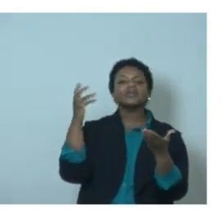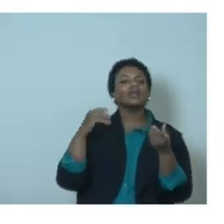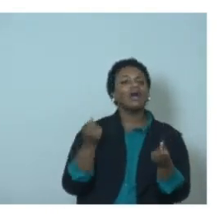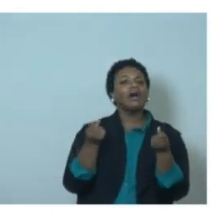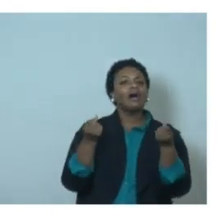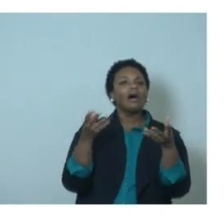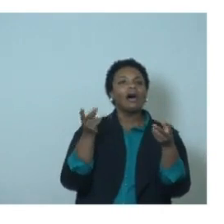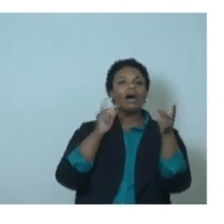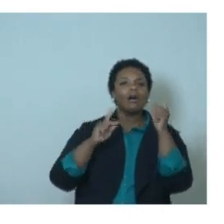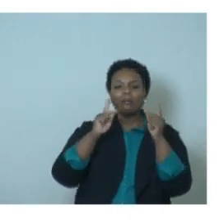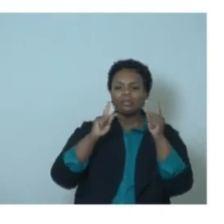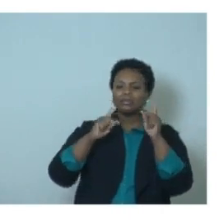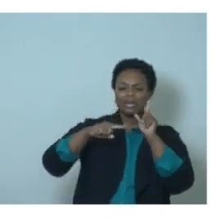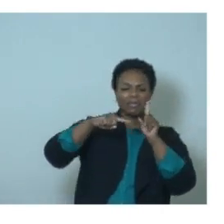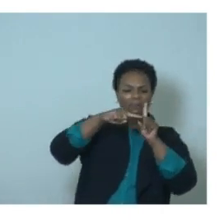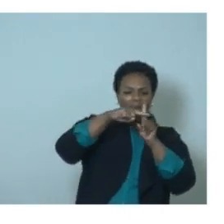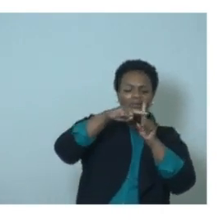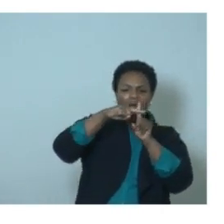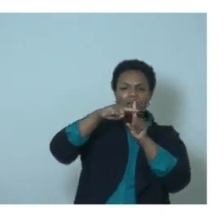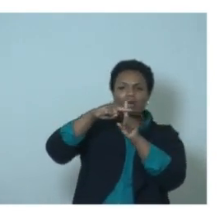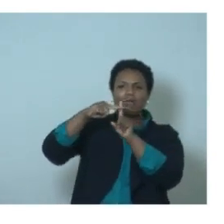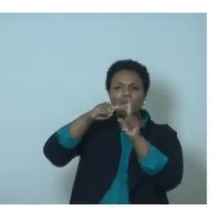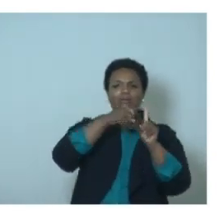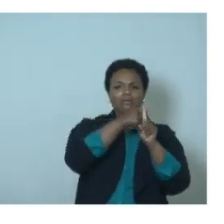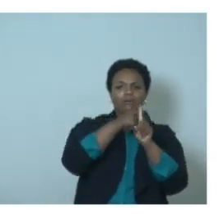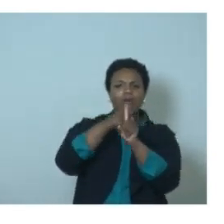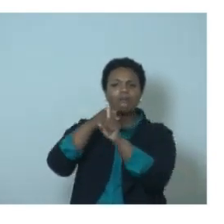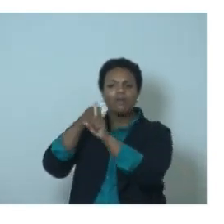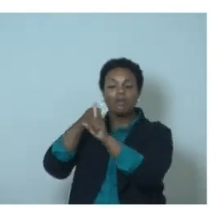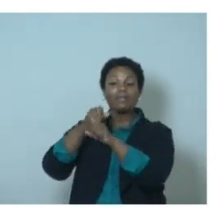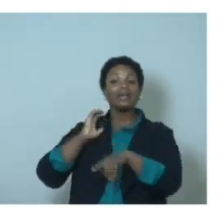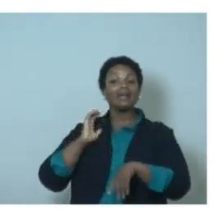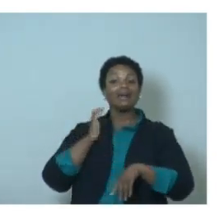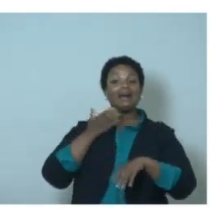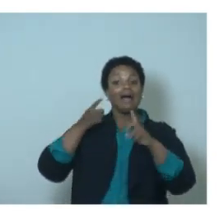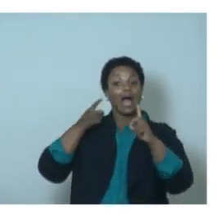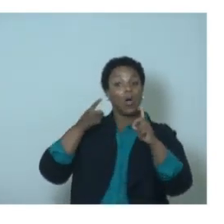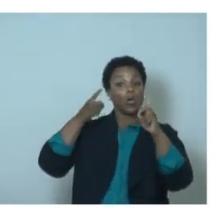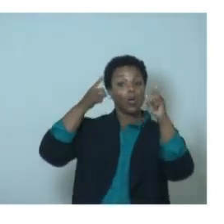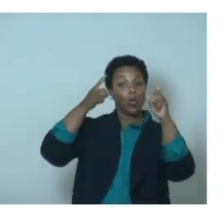THANK YOU. SO I WANT TO GIVE YOU A LITTLE HEADS UP ON RATE OF SPREAD.